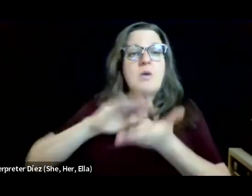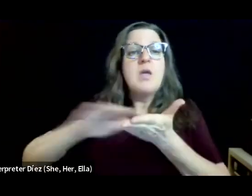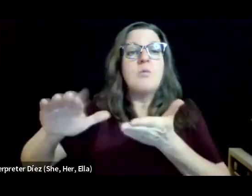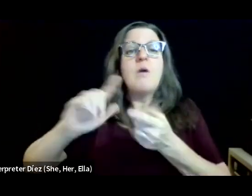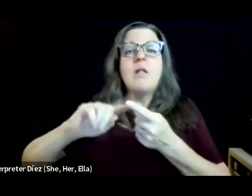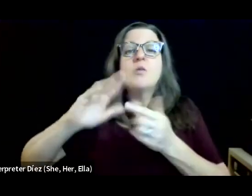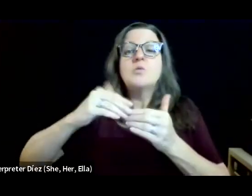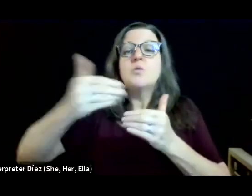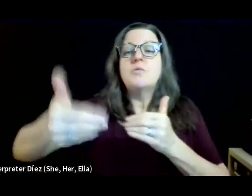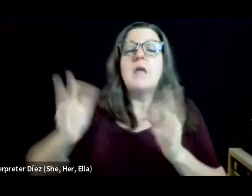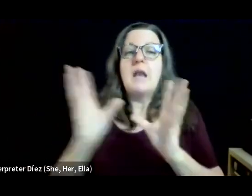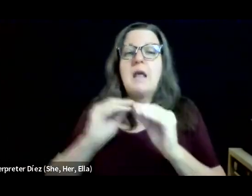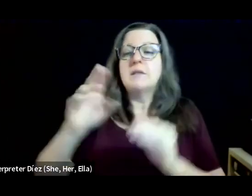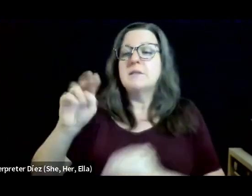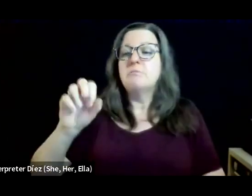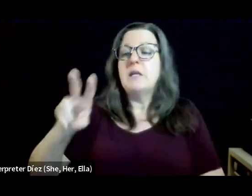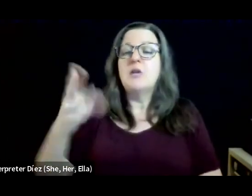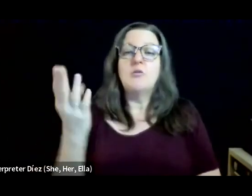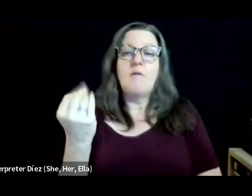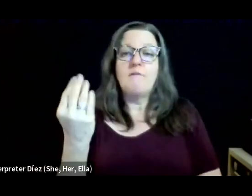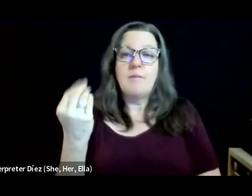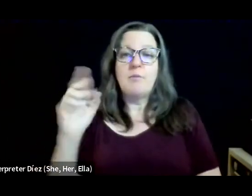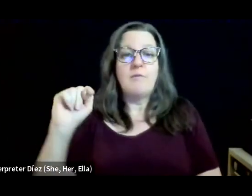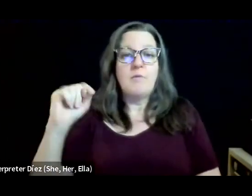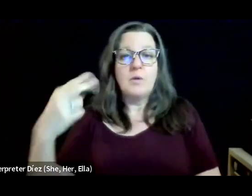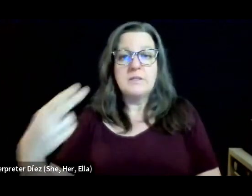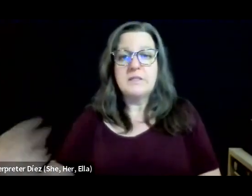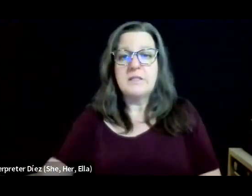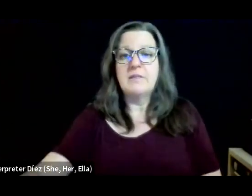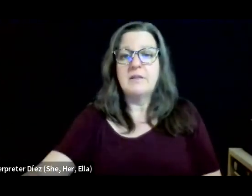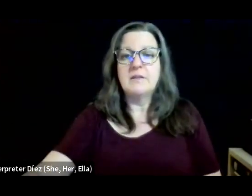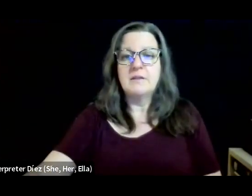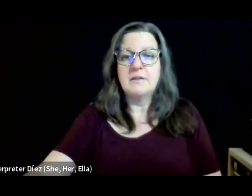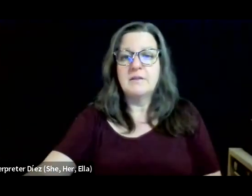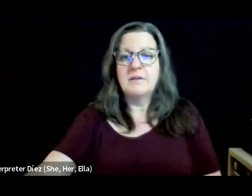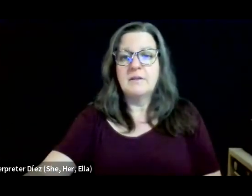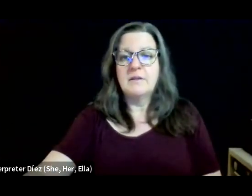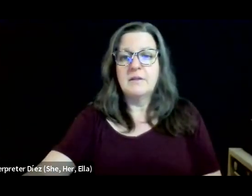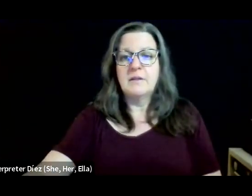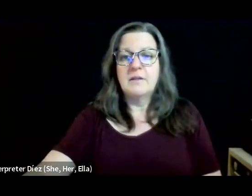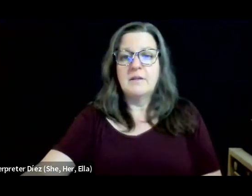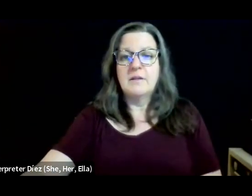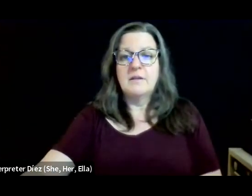which is November 14th. We're done.